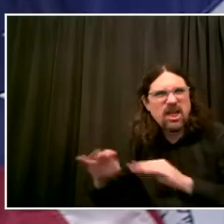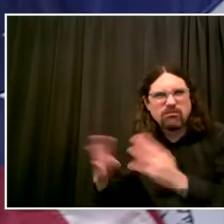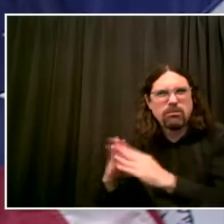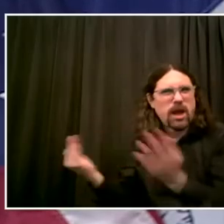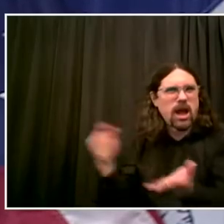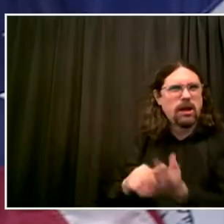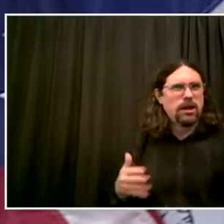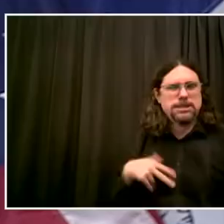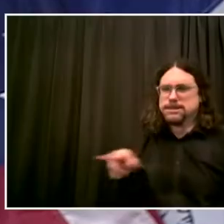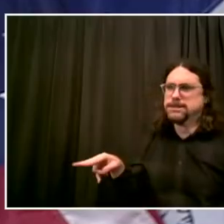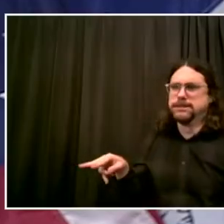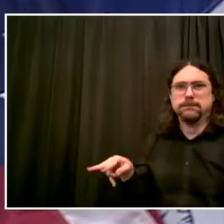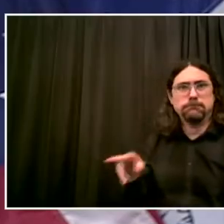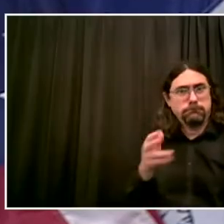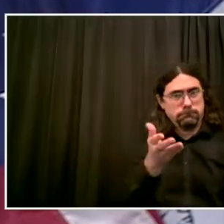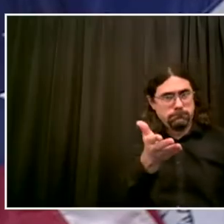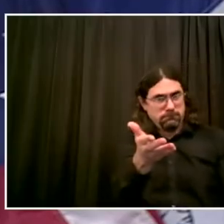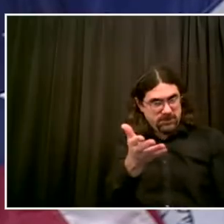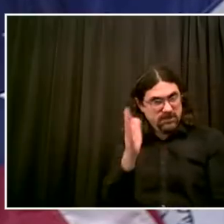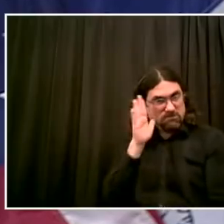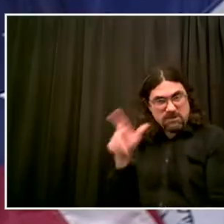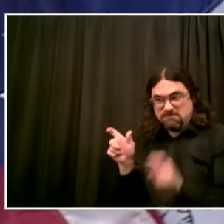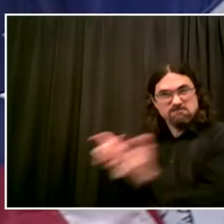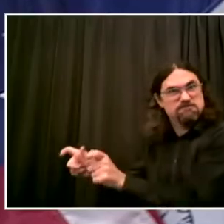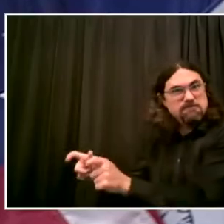IMPRESSION THAT